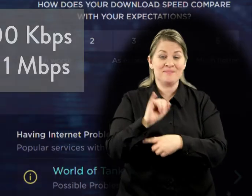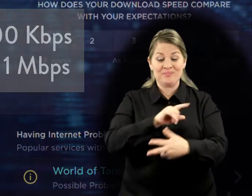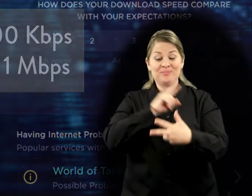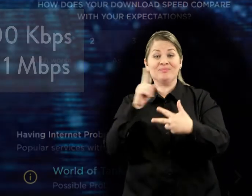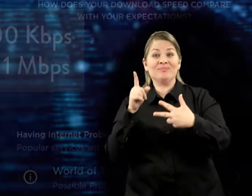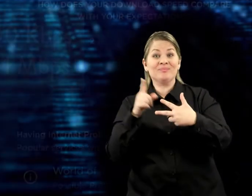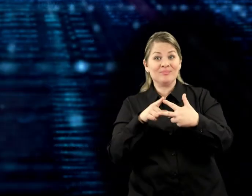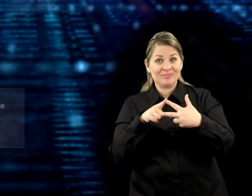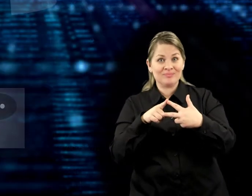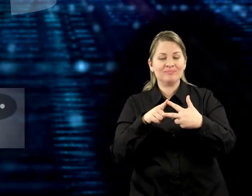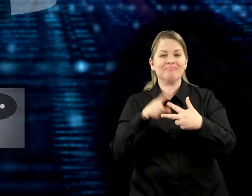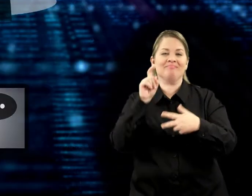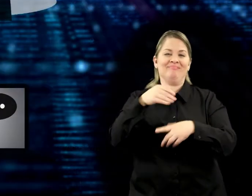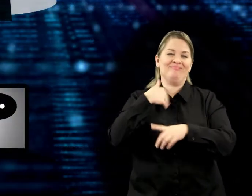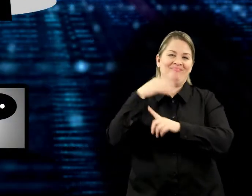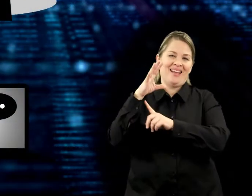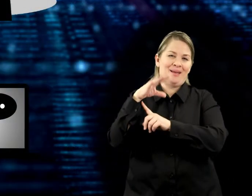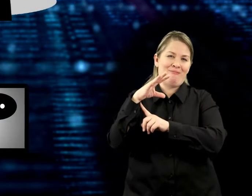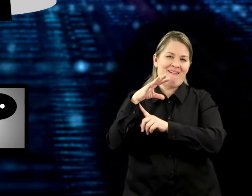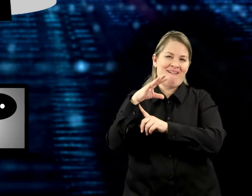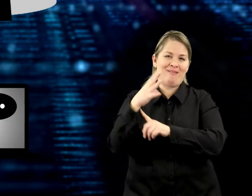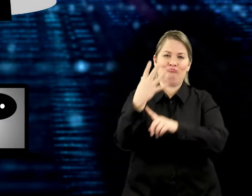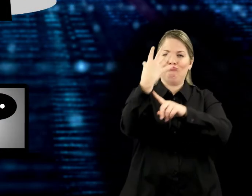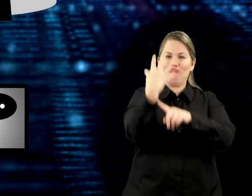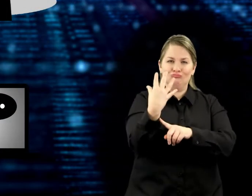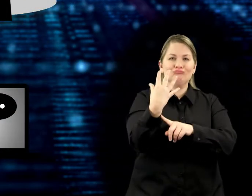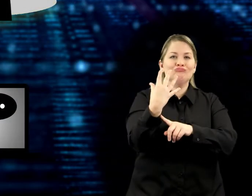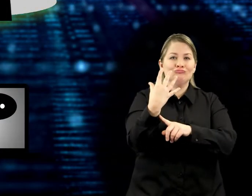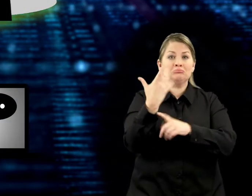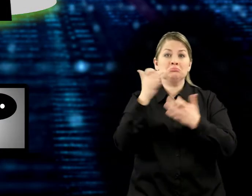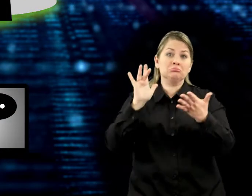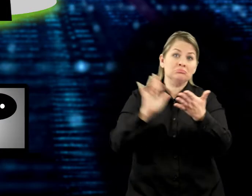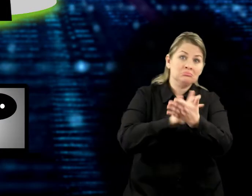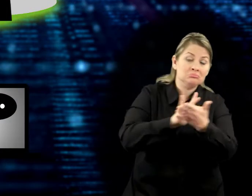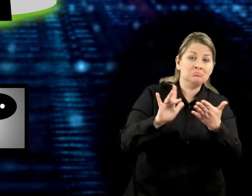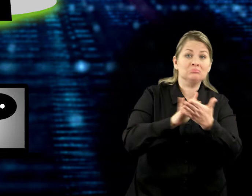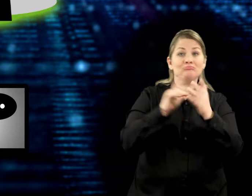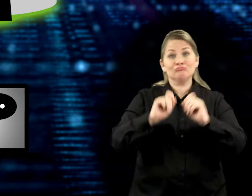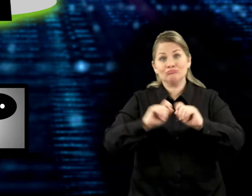Second, you need a video camera connected to a mobile device, laptop or a computer